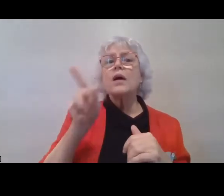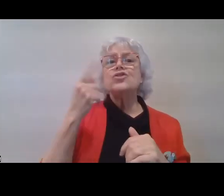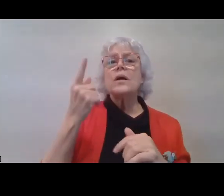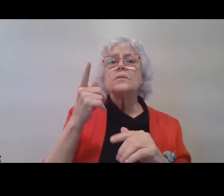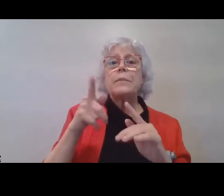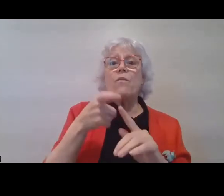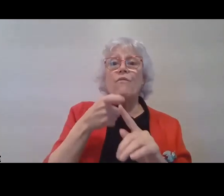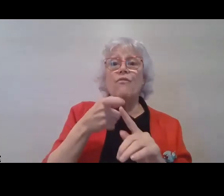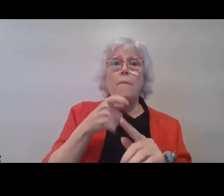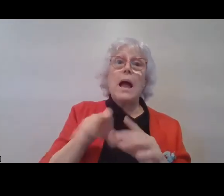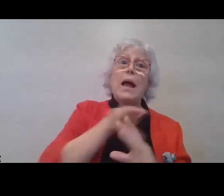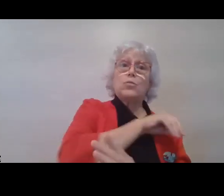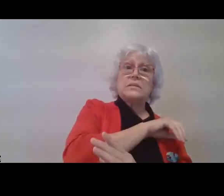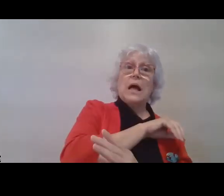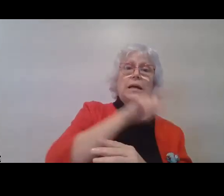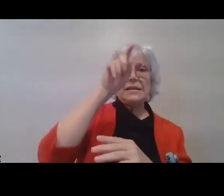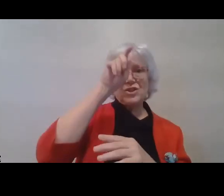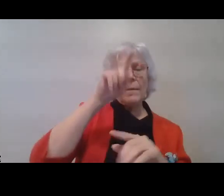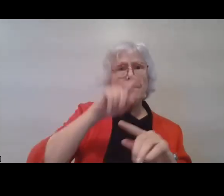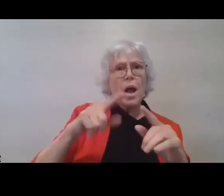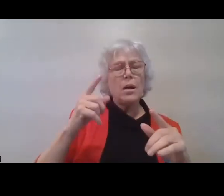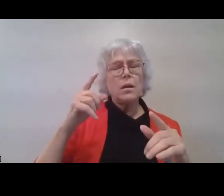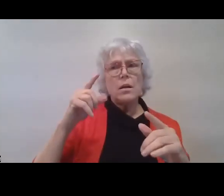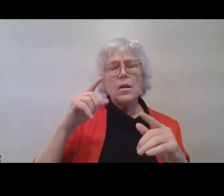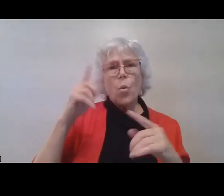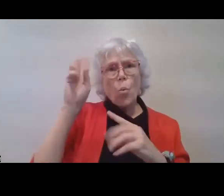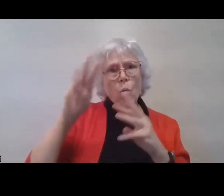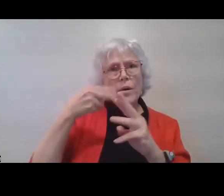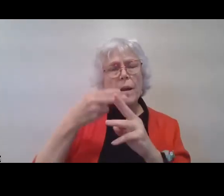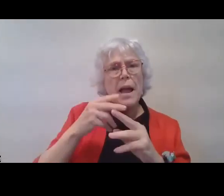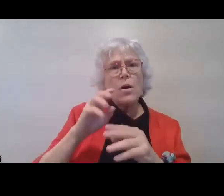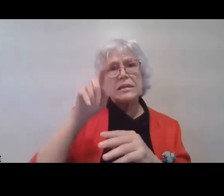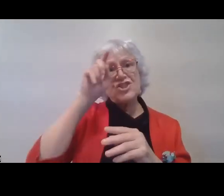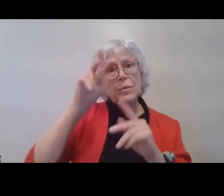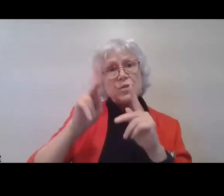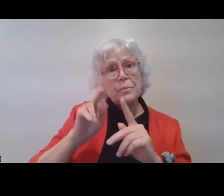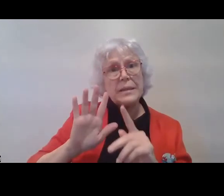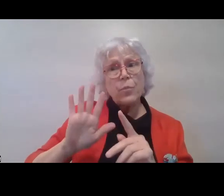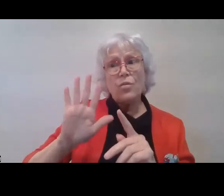Egypt, but for the well-being of Egyptians. Will their civil and human rights be